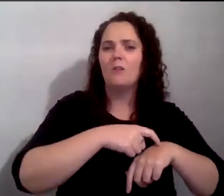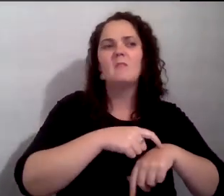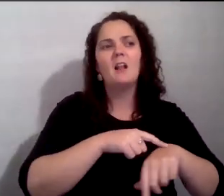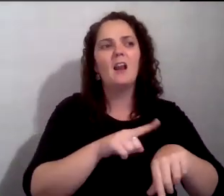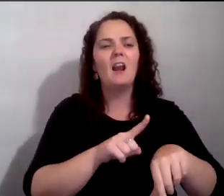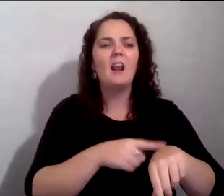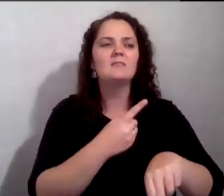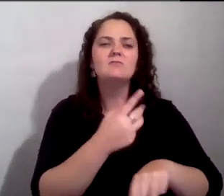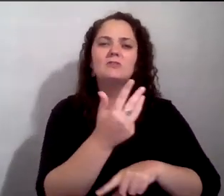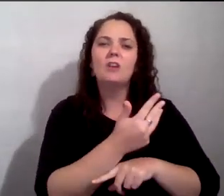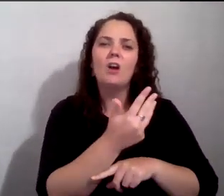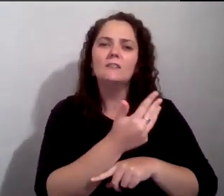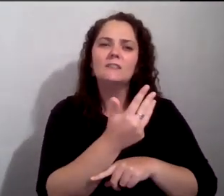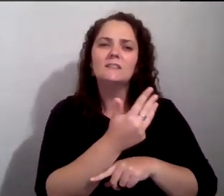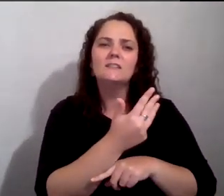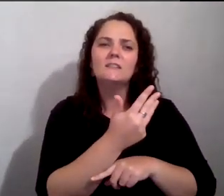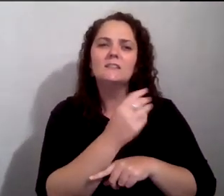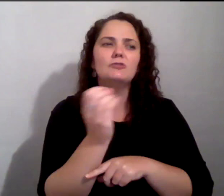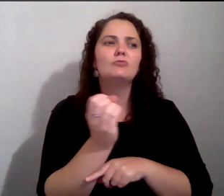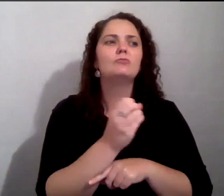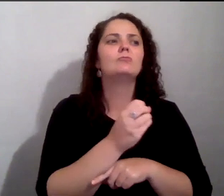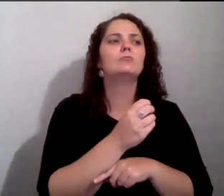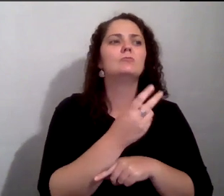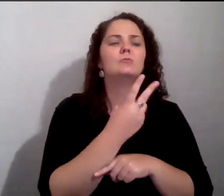in the late 19th and early 20th centuries with things